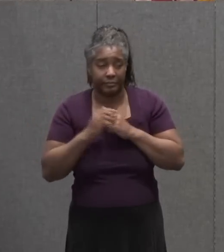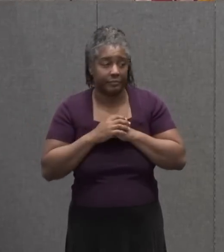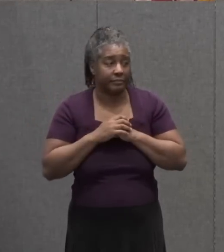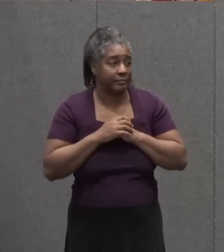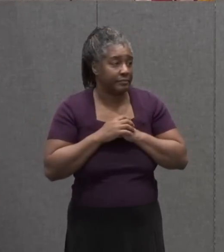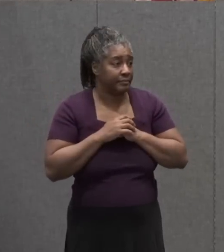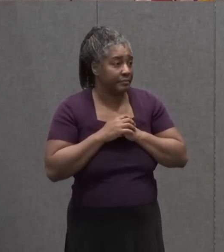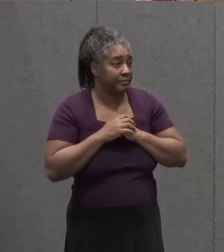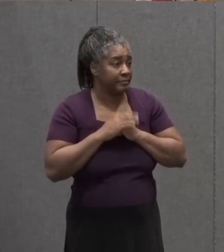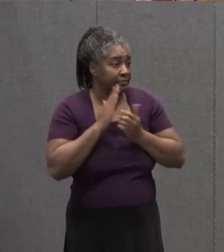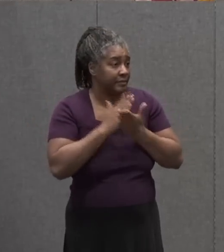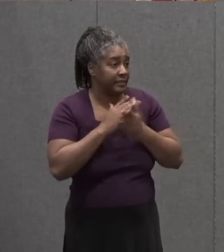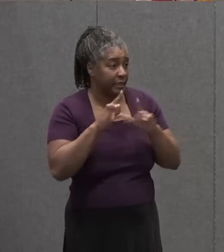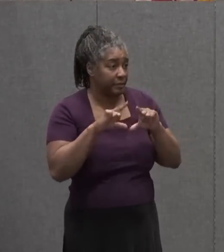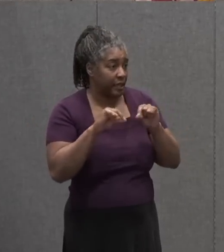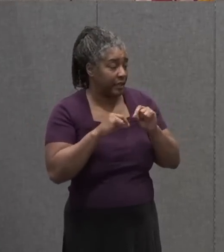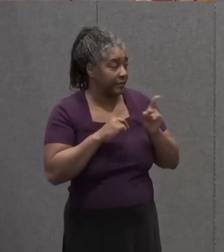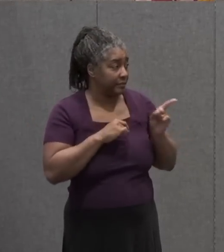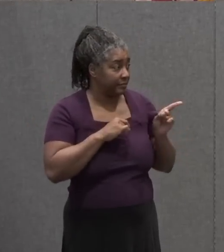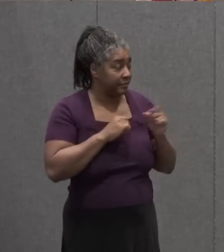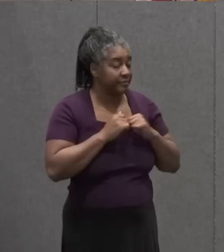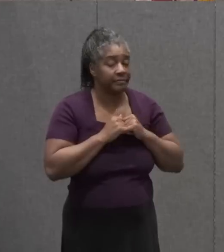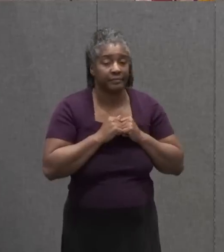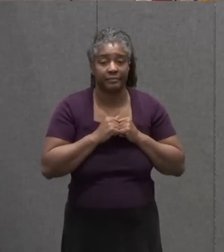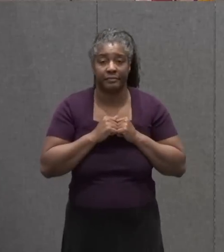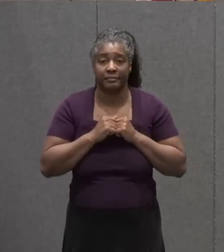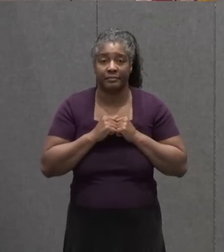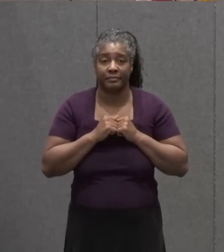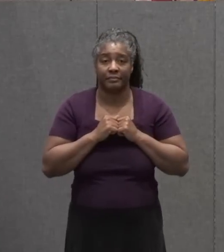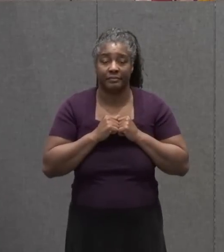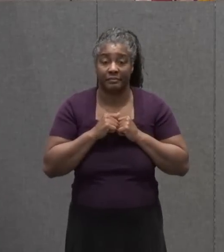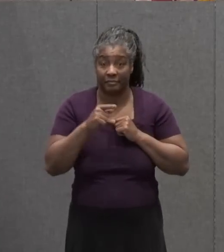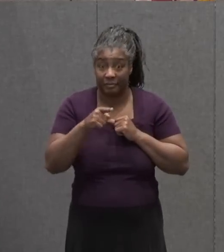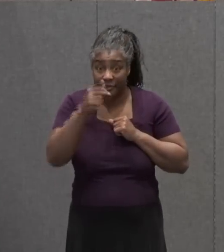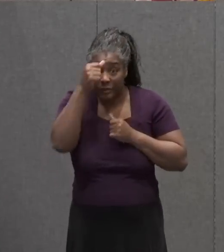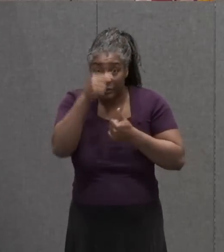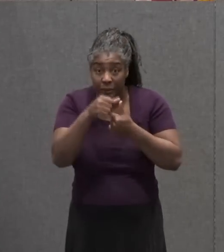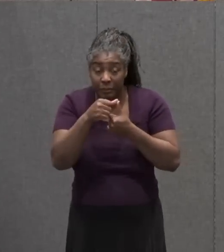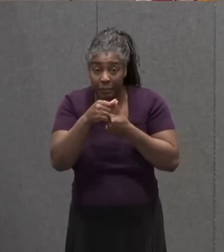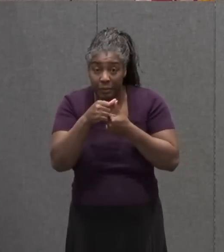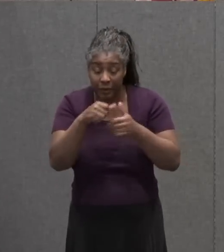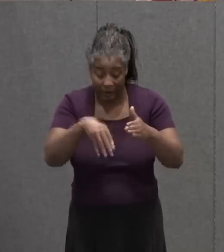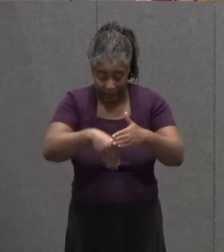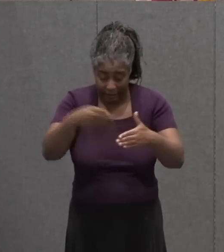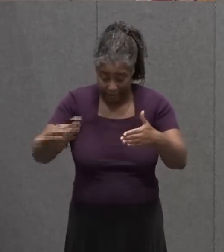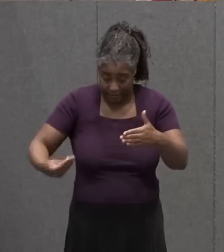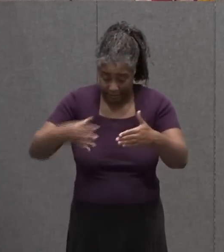stop sign. Do you remember? Use your remember power.